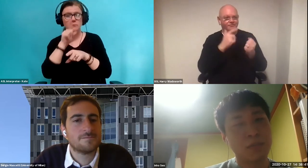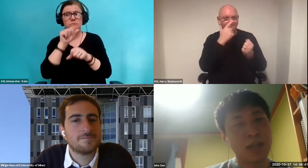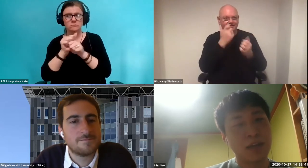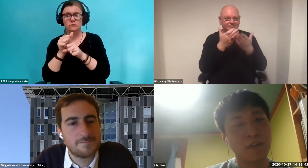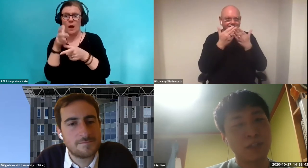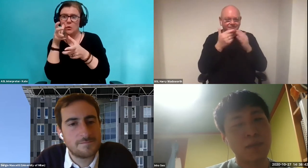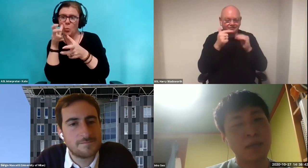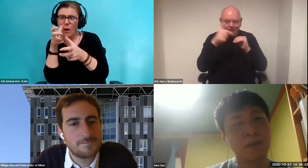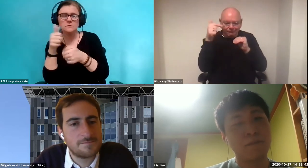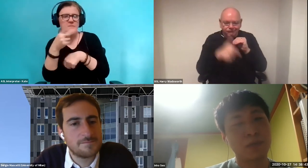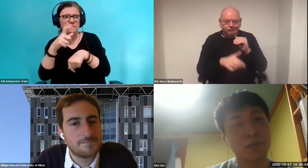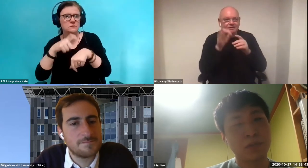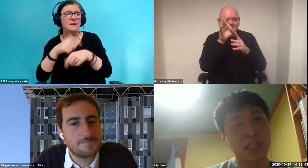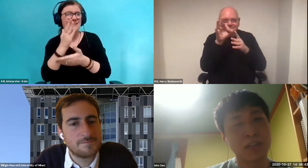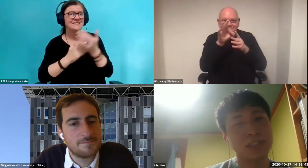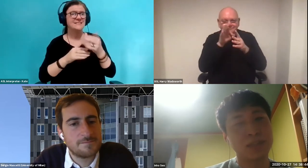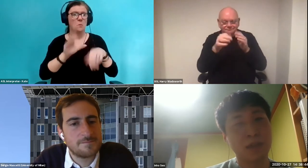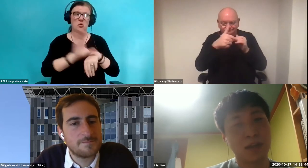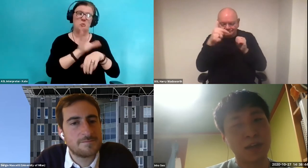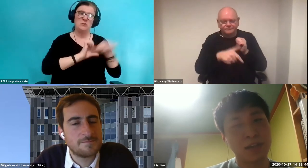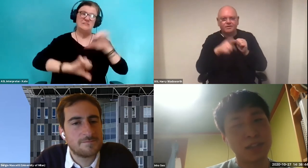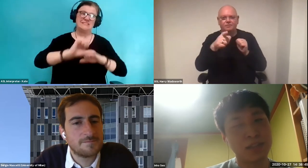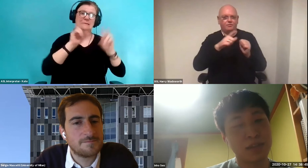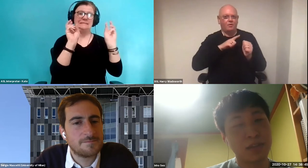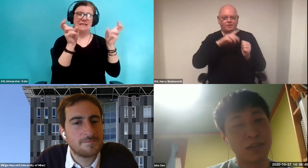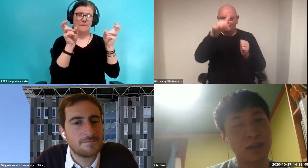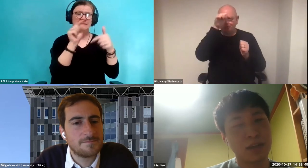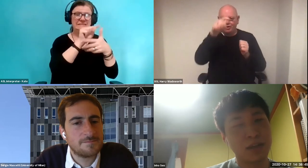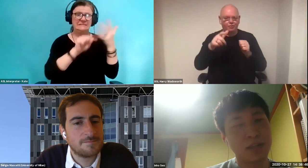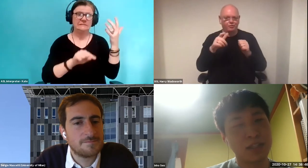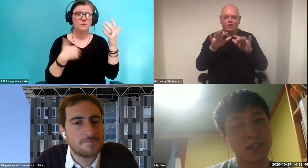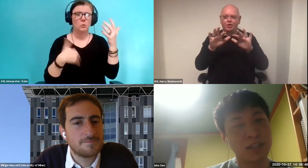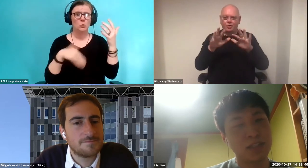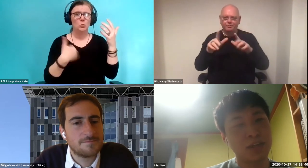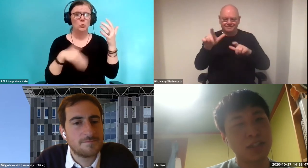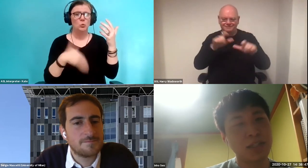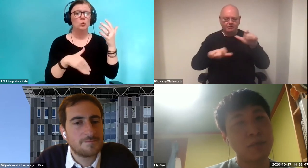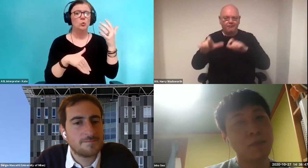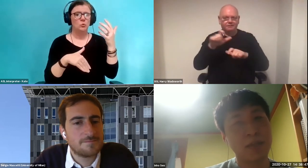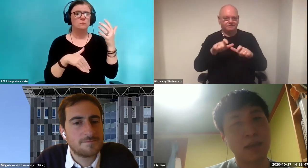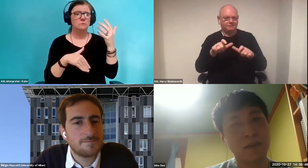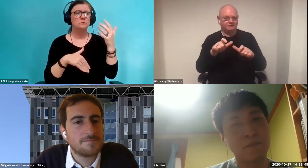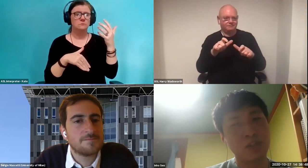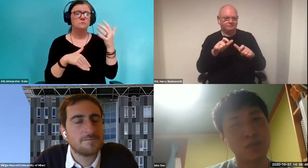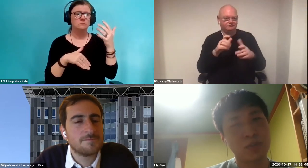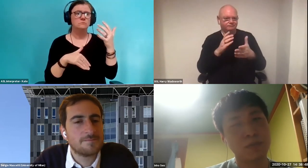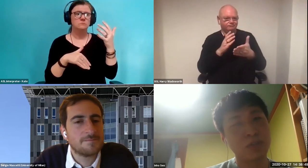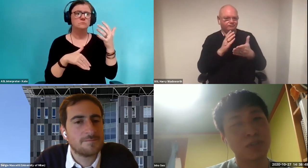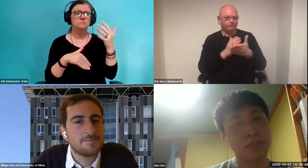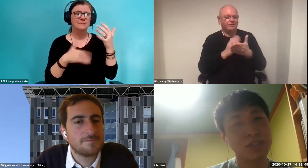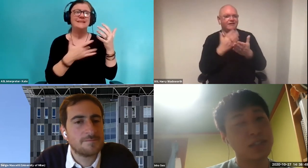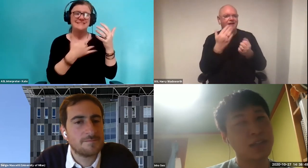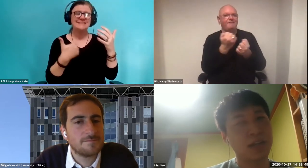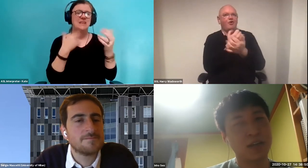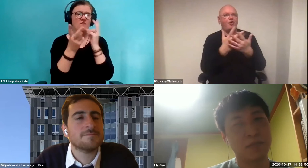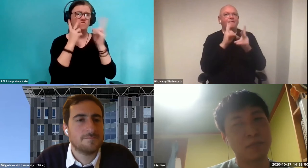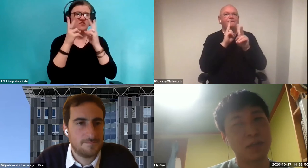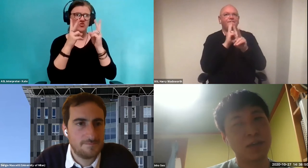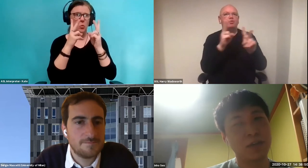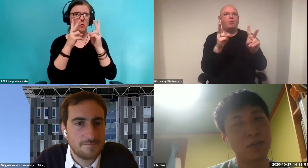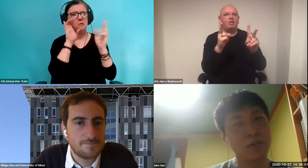many of topic from computer sciences uh is uh is instructed with uh visual materials um on